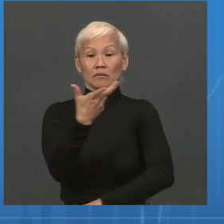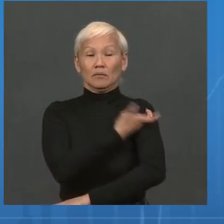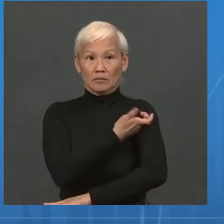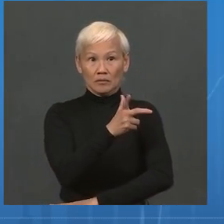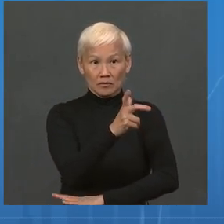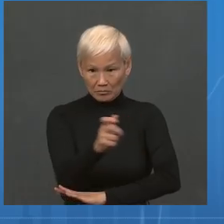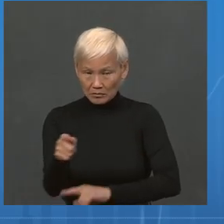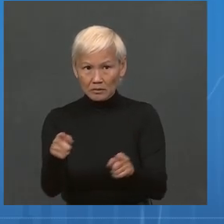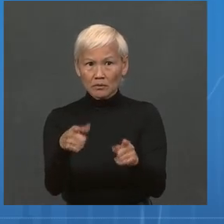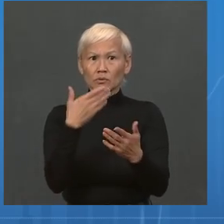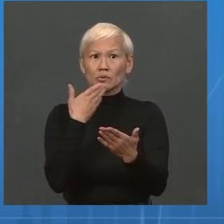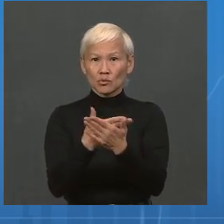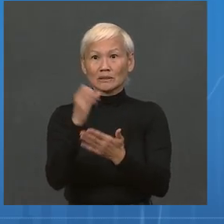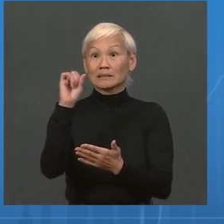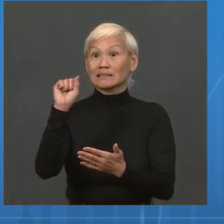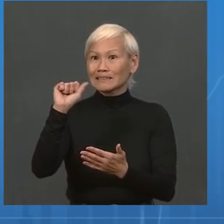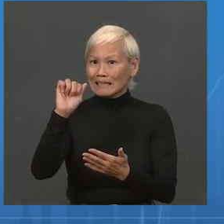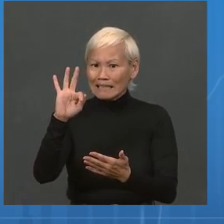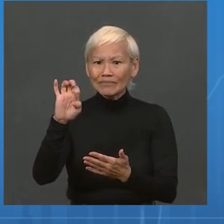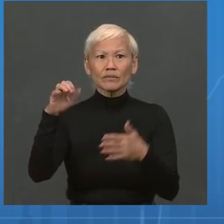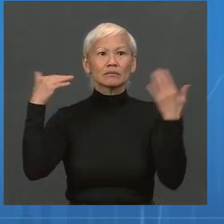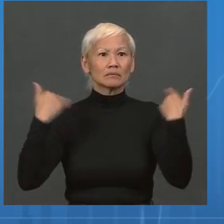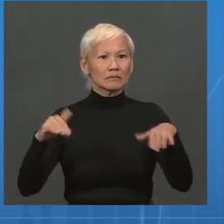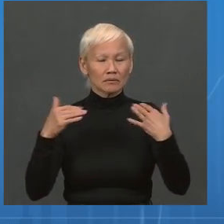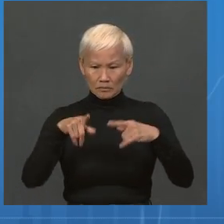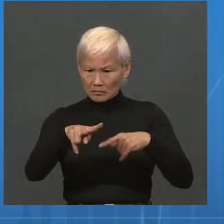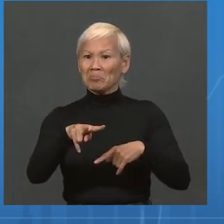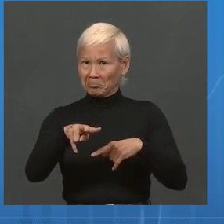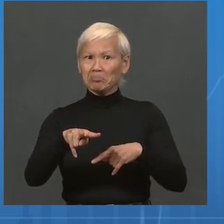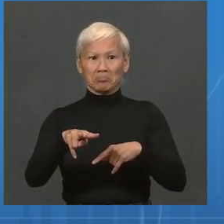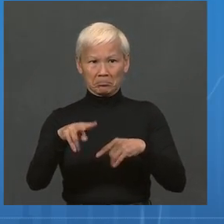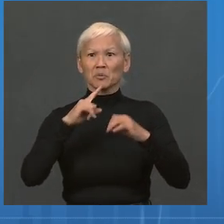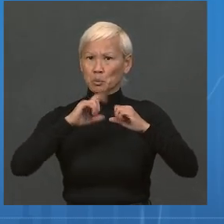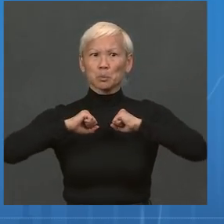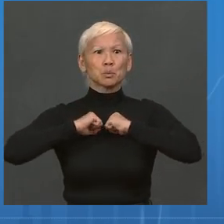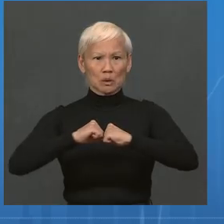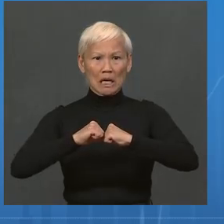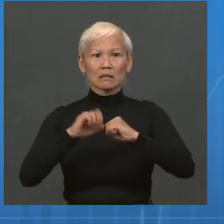So, we absolutely recommend two doses of vaccines for these children.